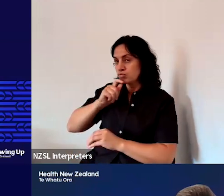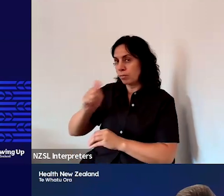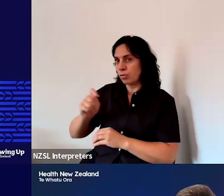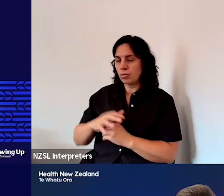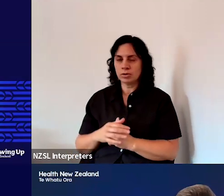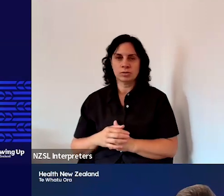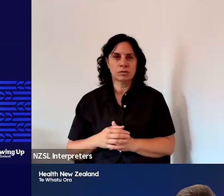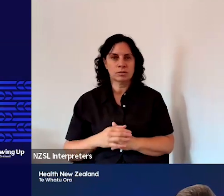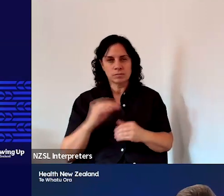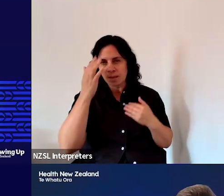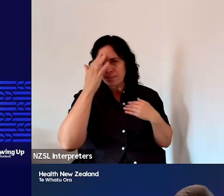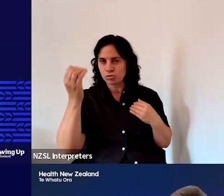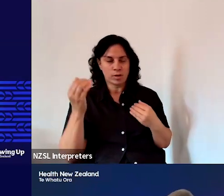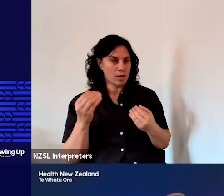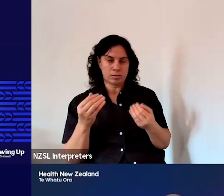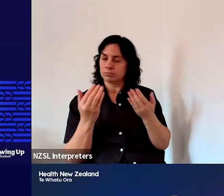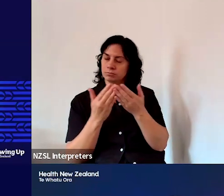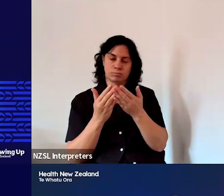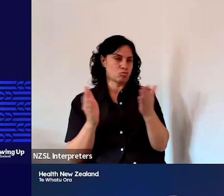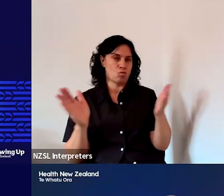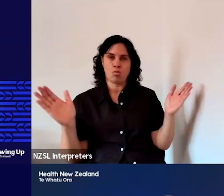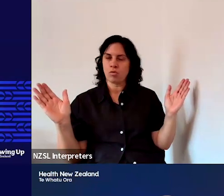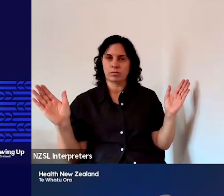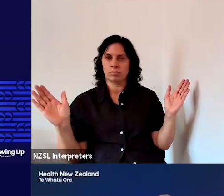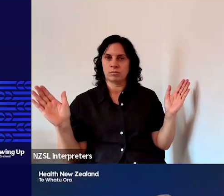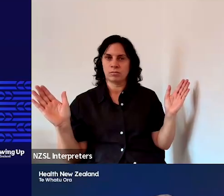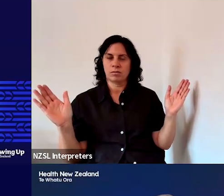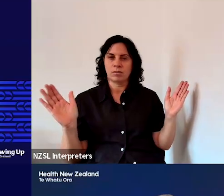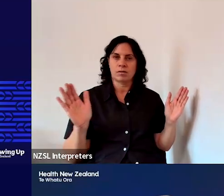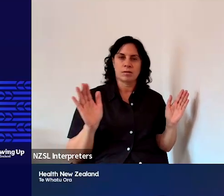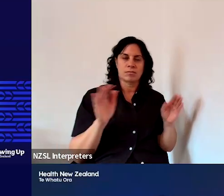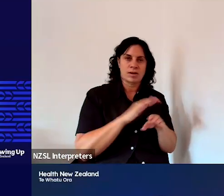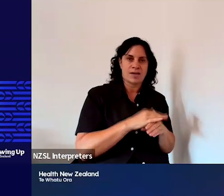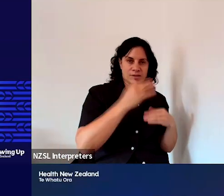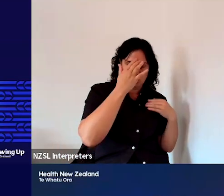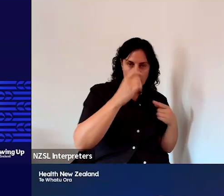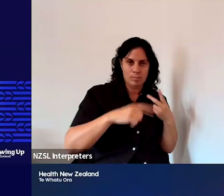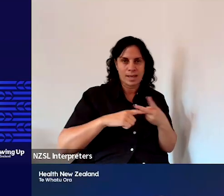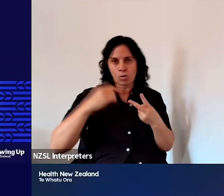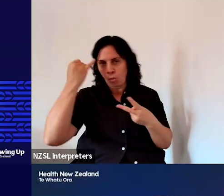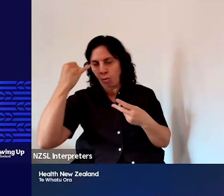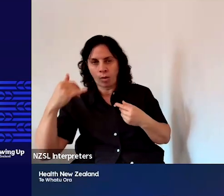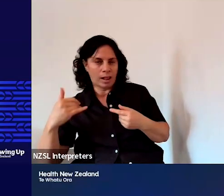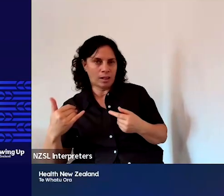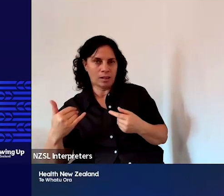is a broad spectrum and it encompasses both wellbeing and illbeing so by capturing multiple different measures